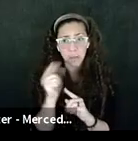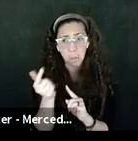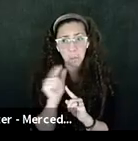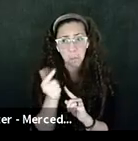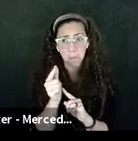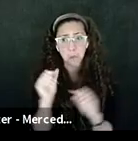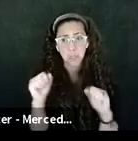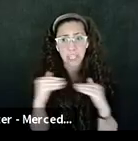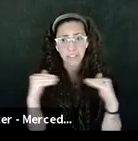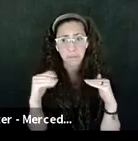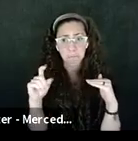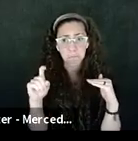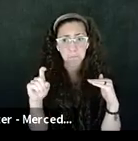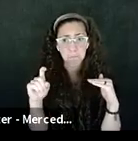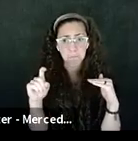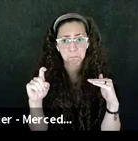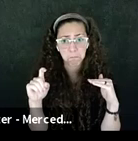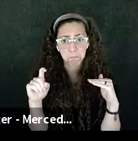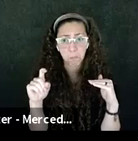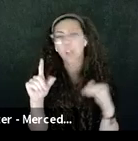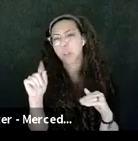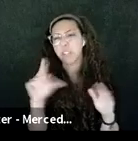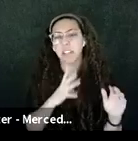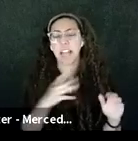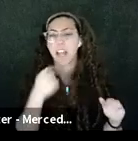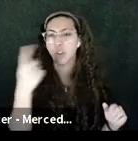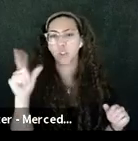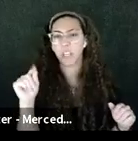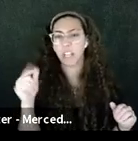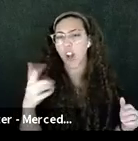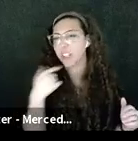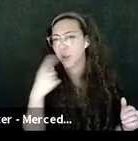Jennifer Franklin: And should I'm gonna go ahead and admit all. Are you ready, Jason. Marissa